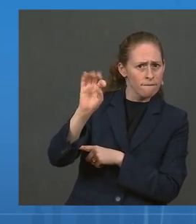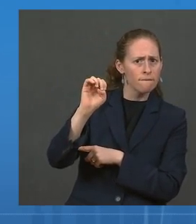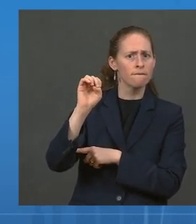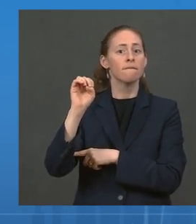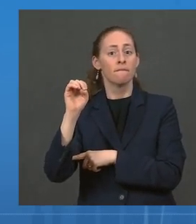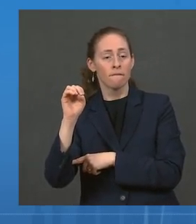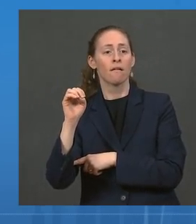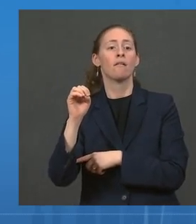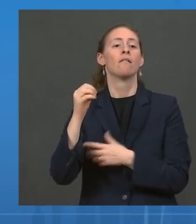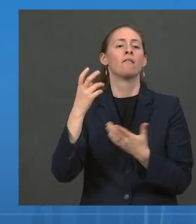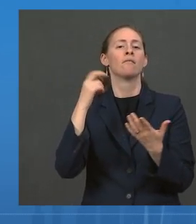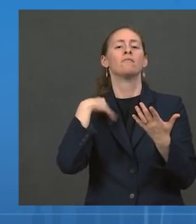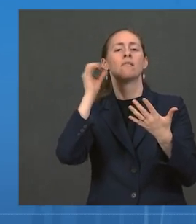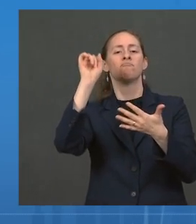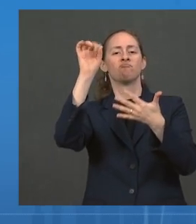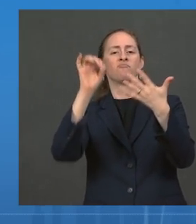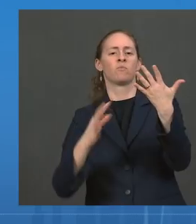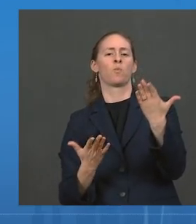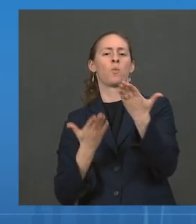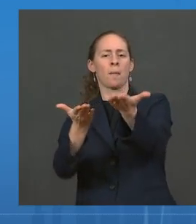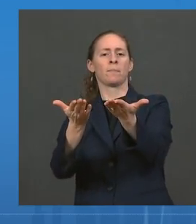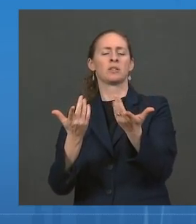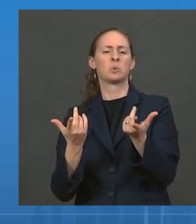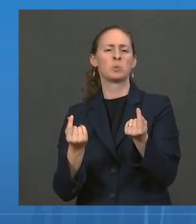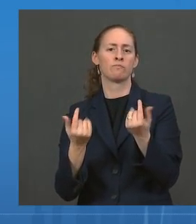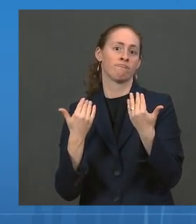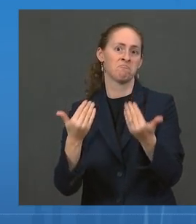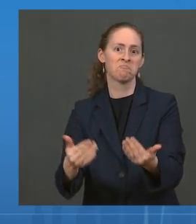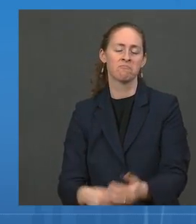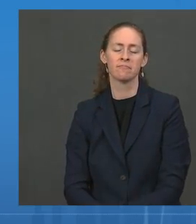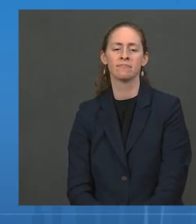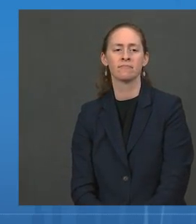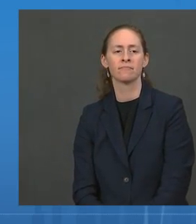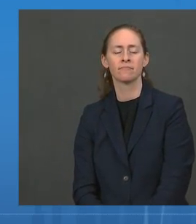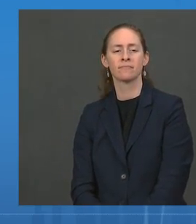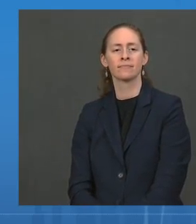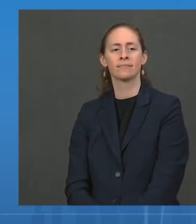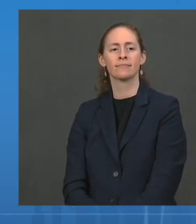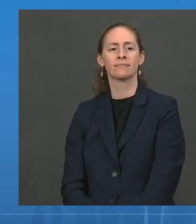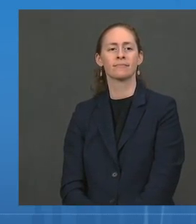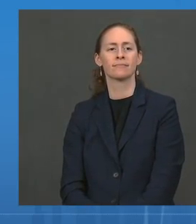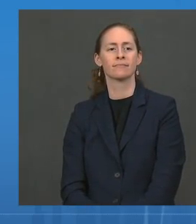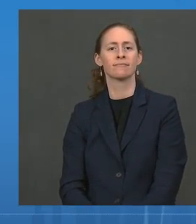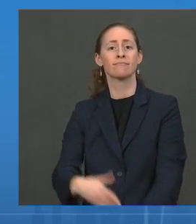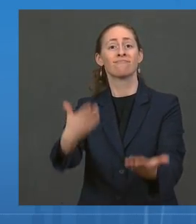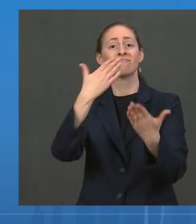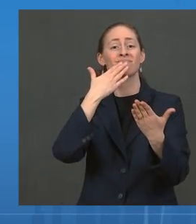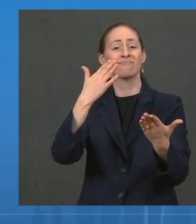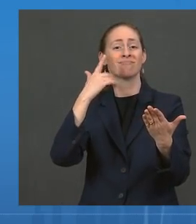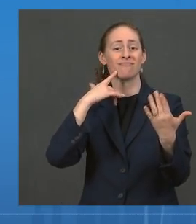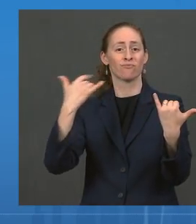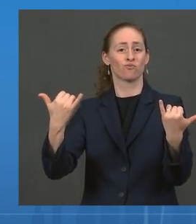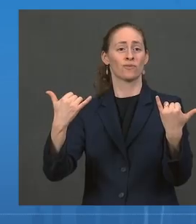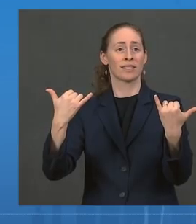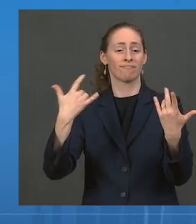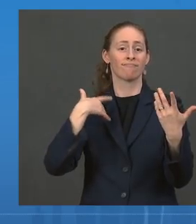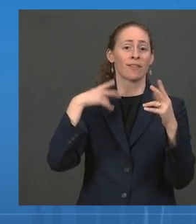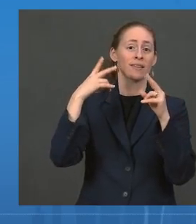as soon as we can. Mr. Zients: Well, thank you for today's briefing. We look forward to the next one. Thank you, everybody.